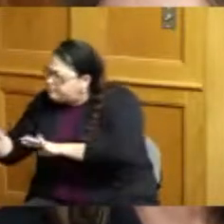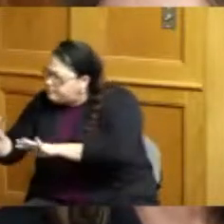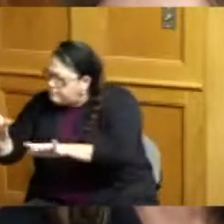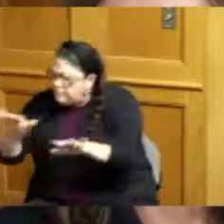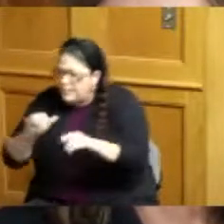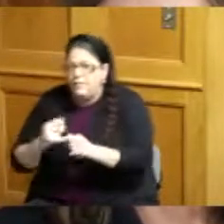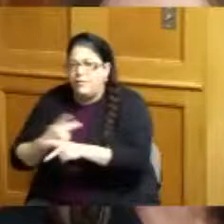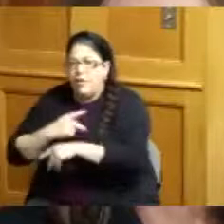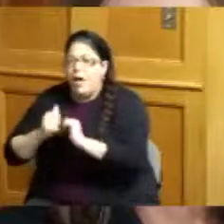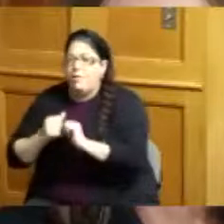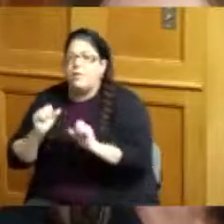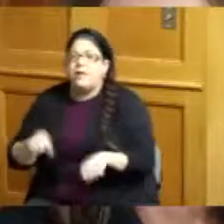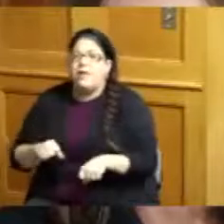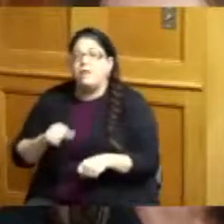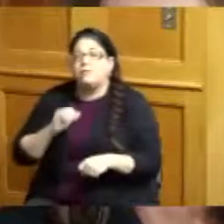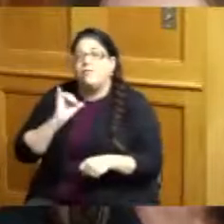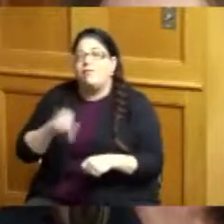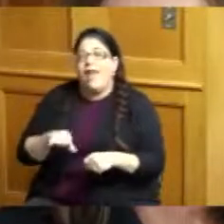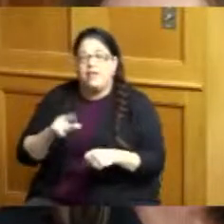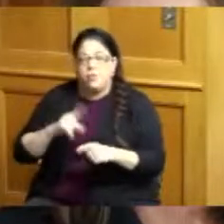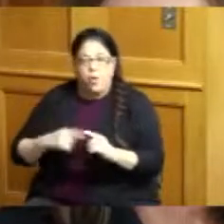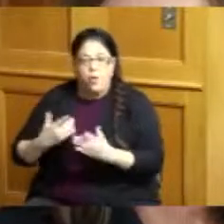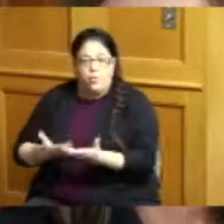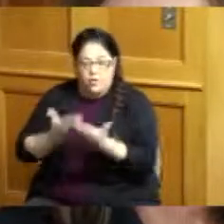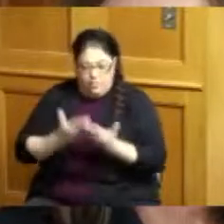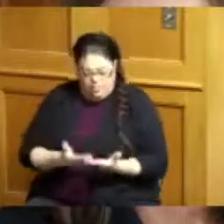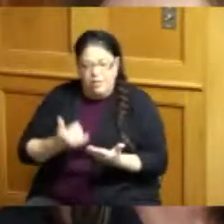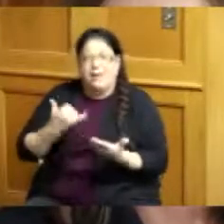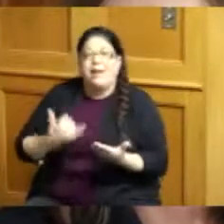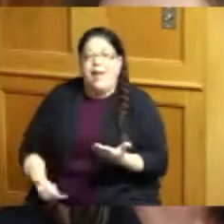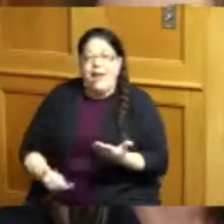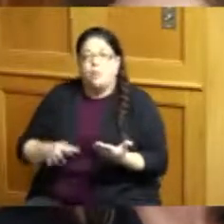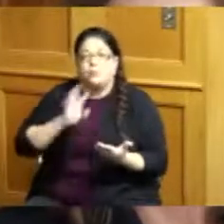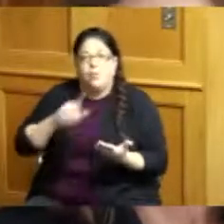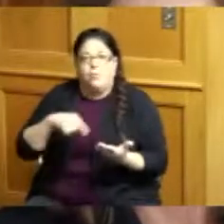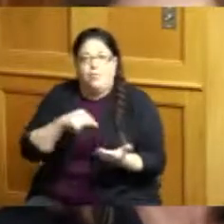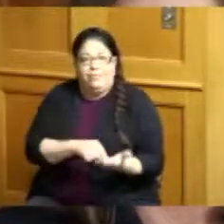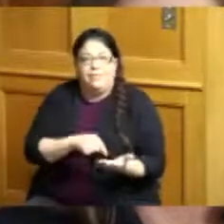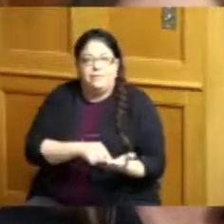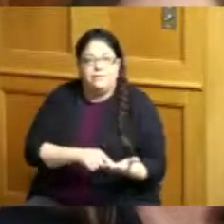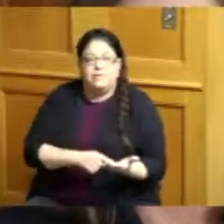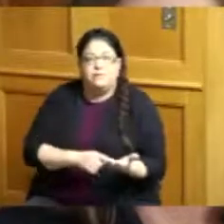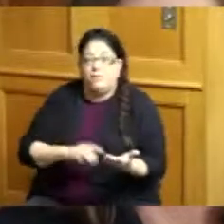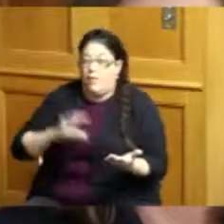alternative is what now is on our agenda right so it we've replaced the old with the new so